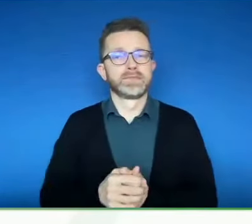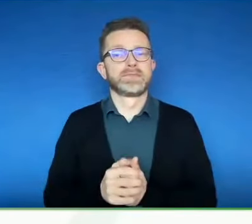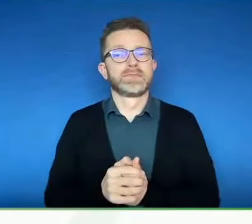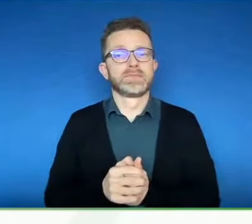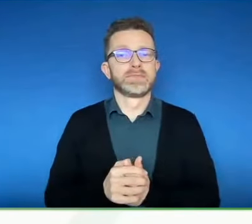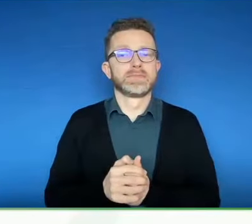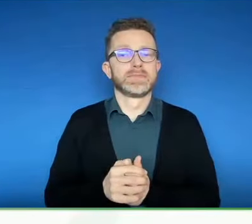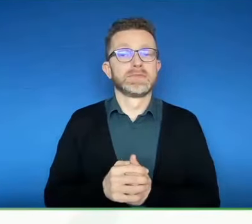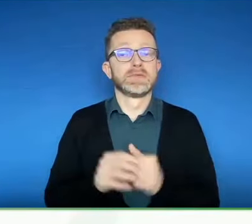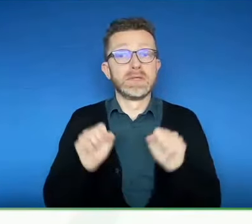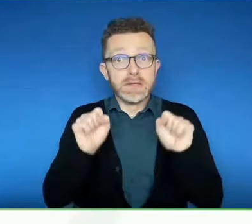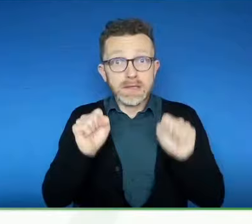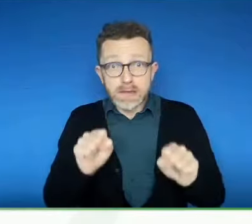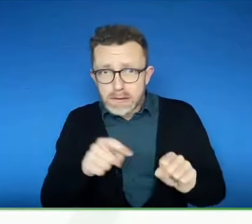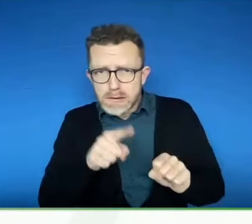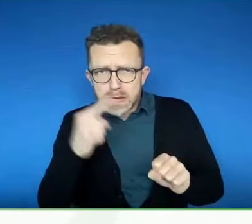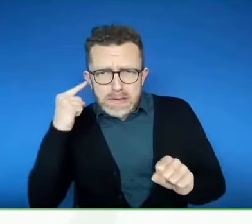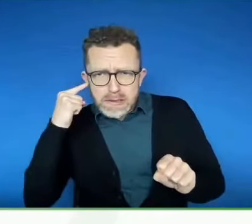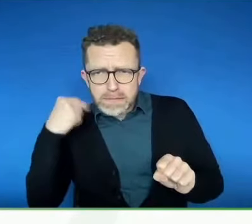I am finishing.